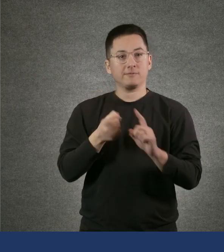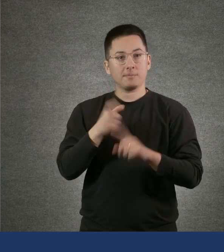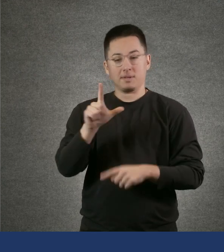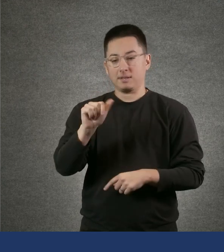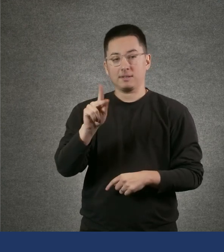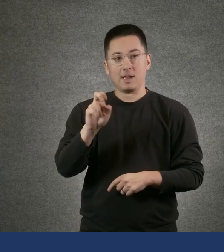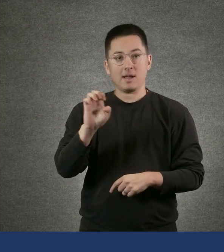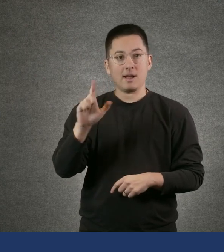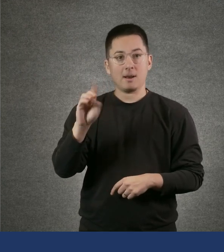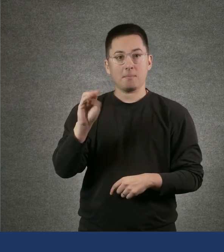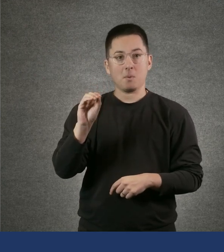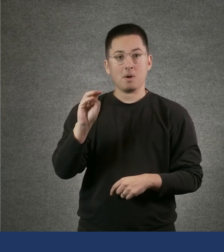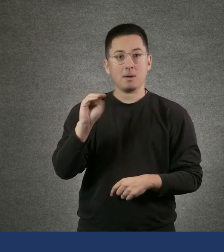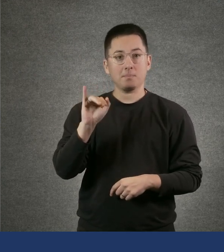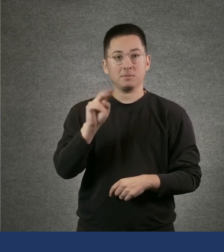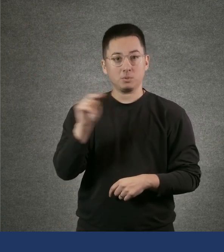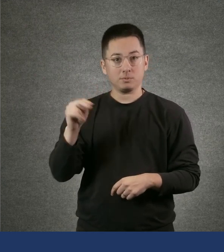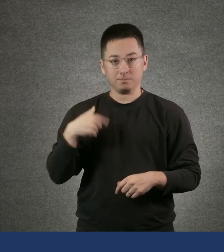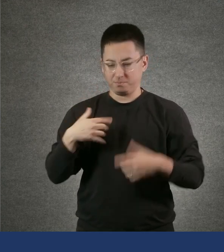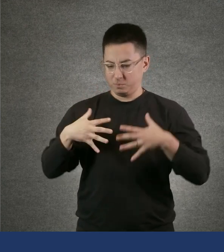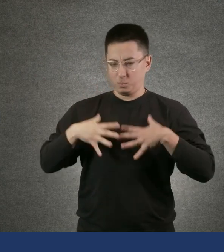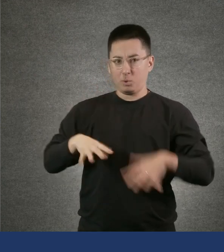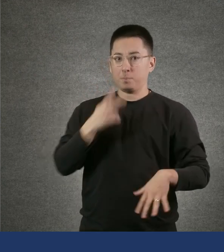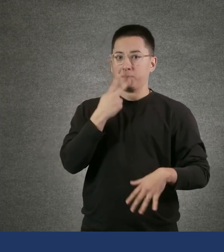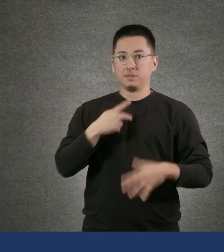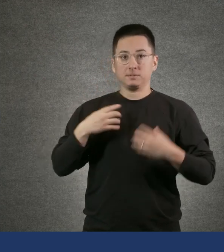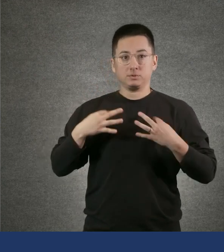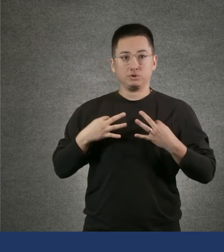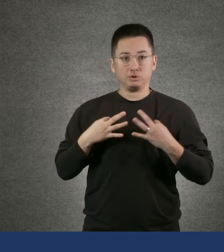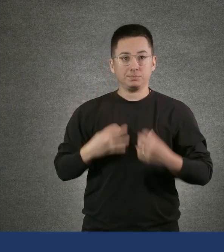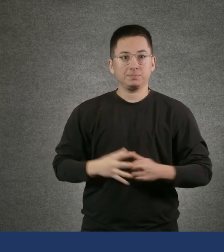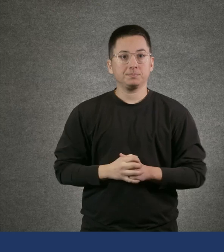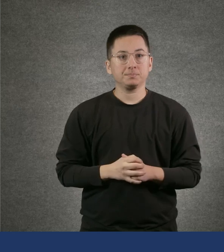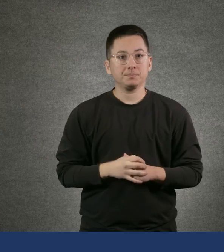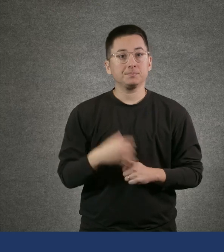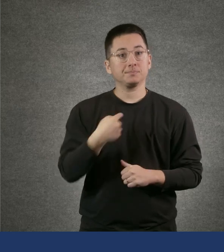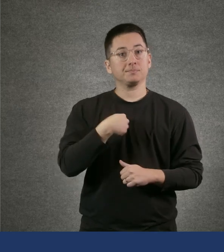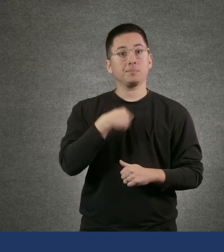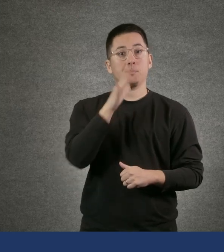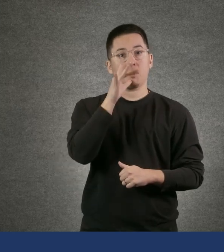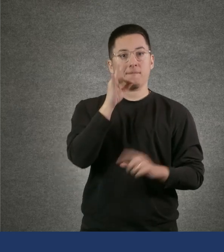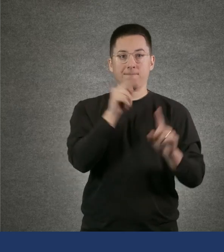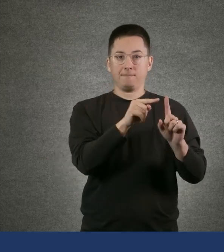I'm the mother of Hannah Kane. Having grown up in the '60s and being aware of how people with